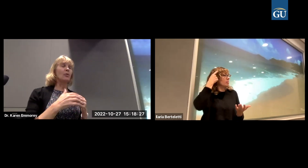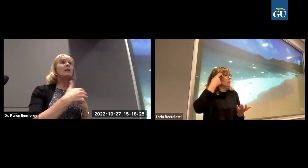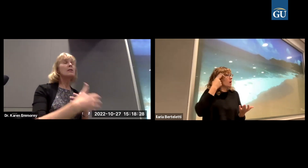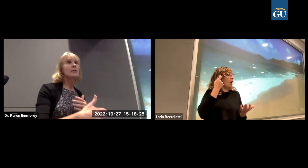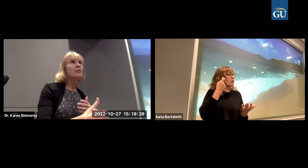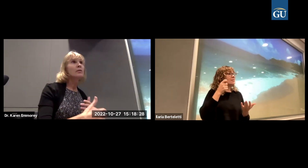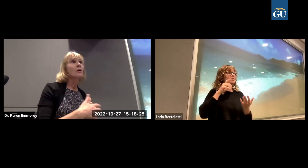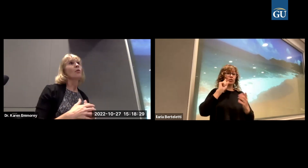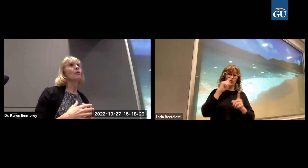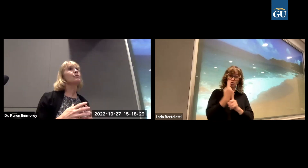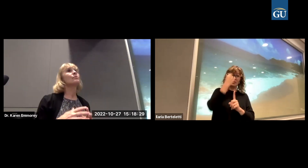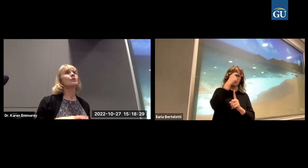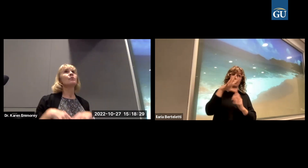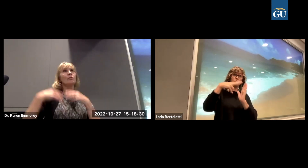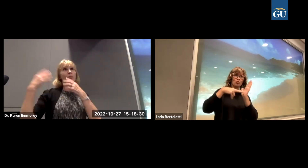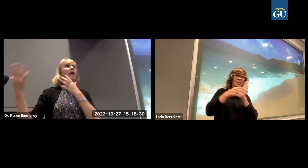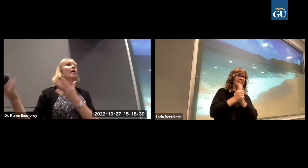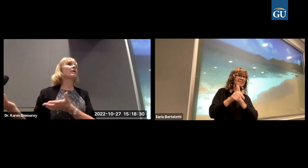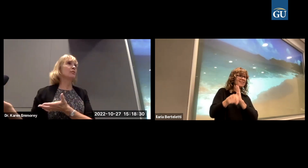Very. Does that make sense?